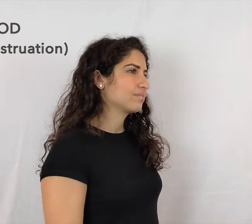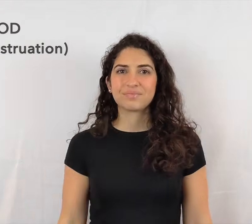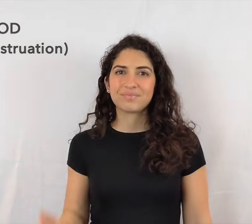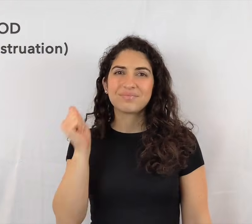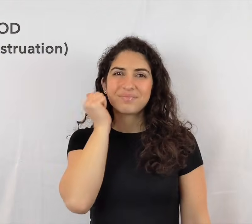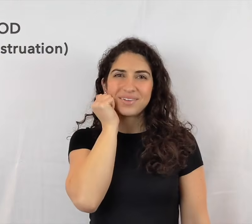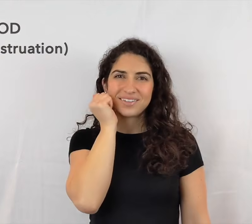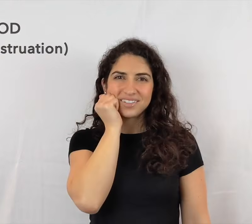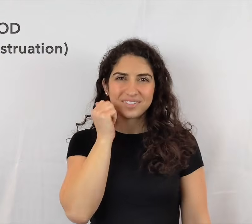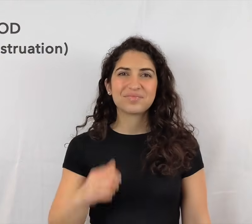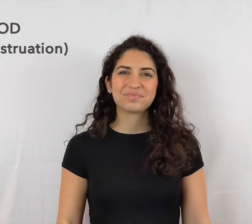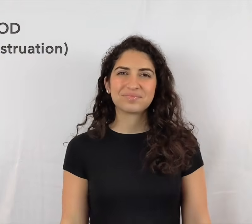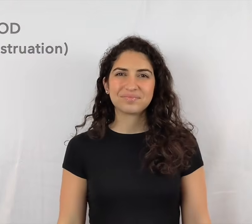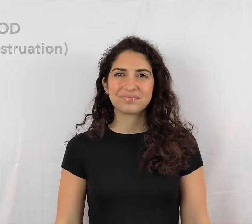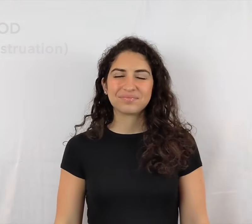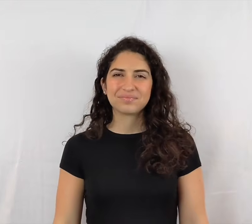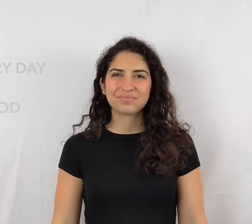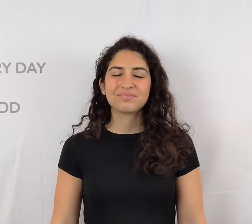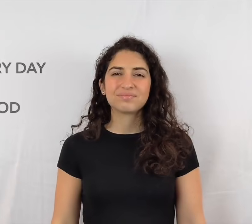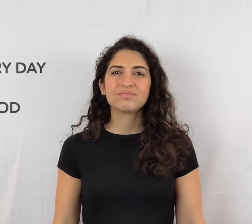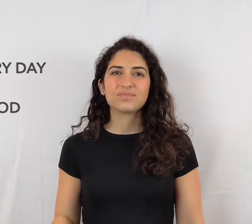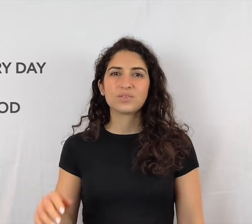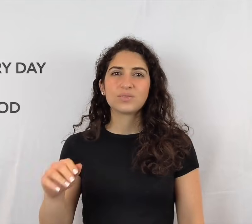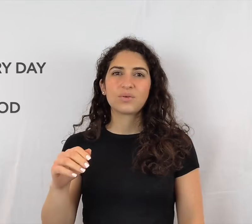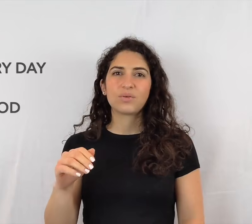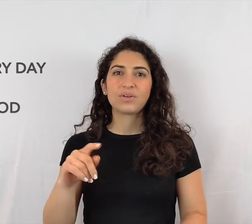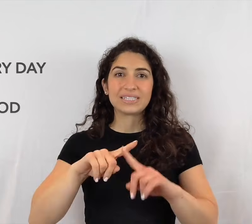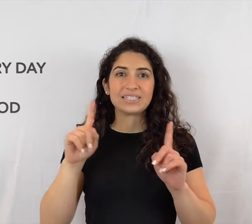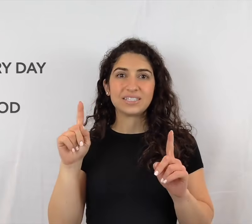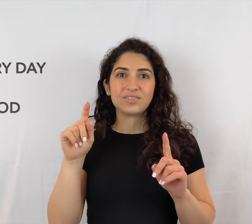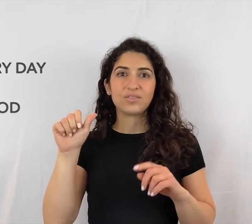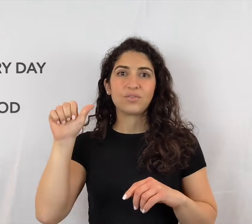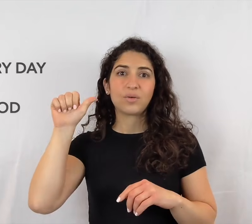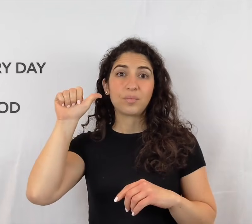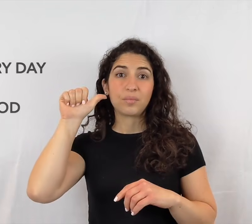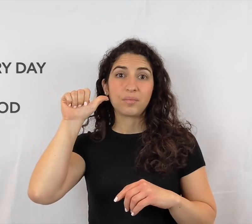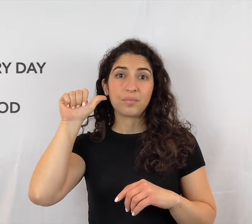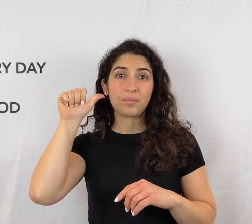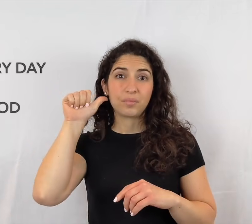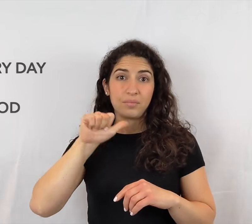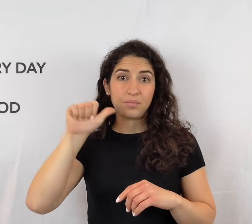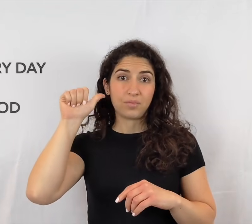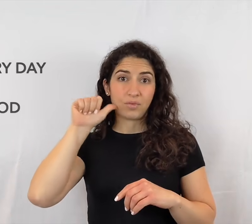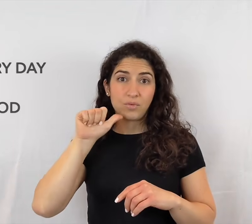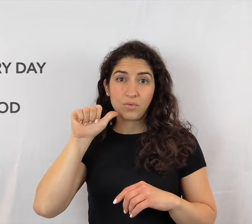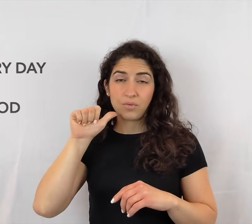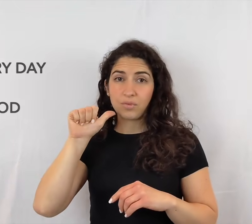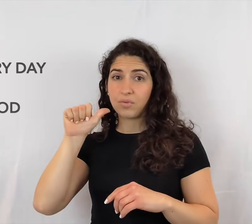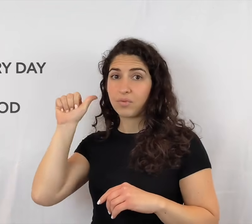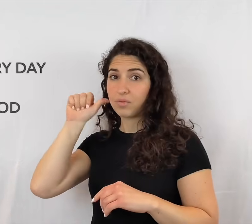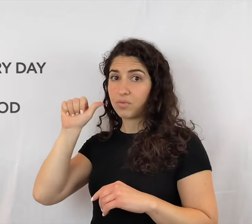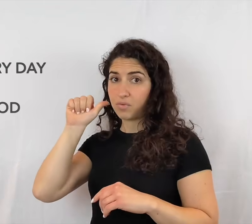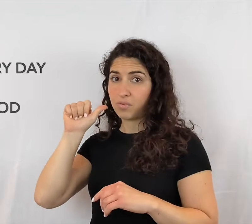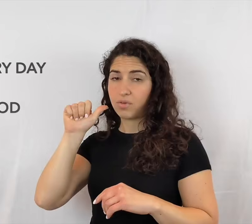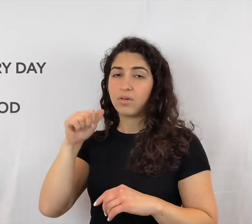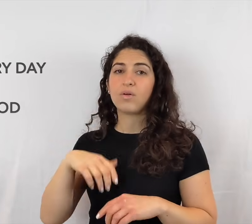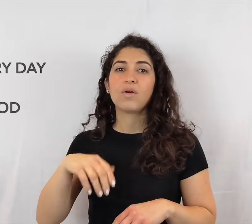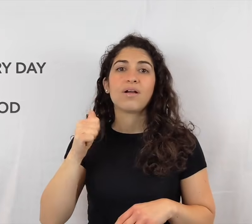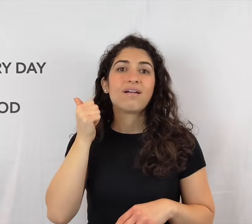Period. The difference between GIRL,...